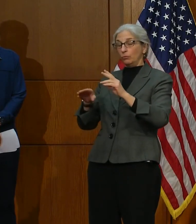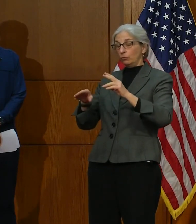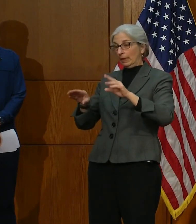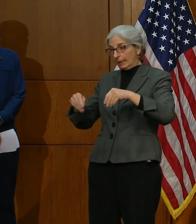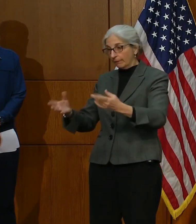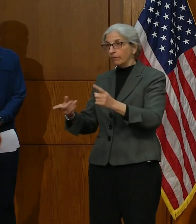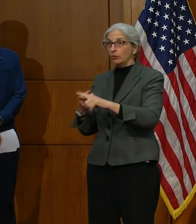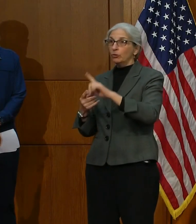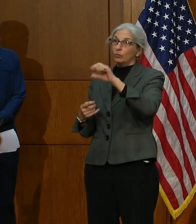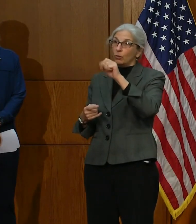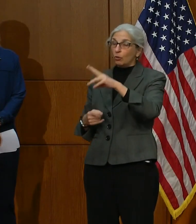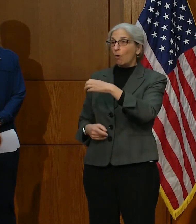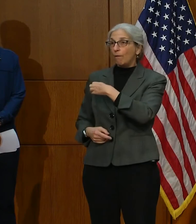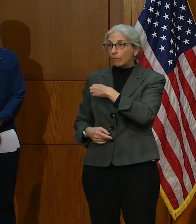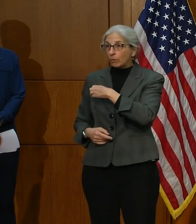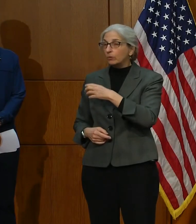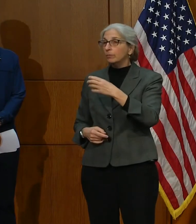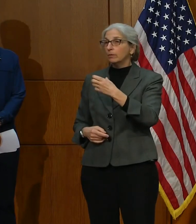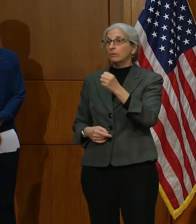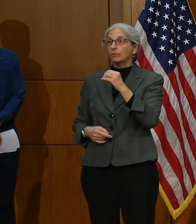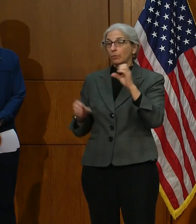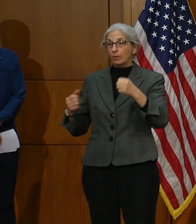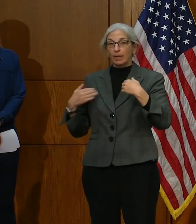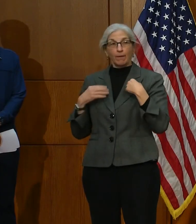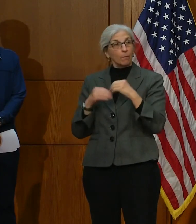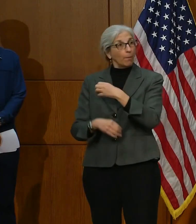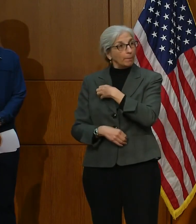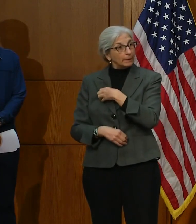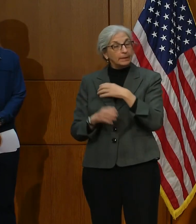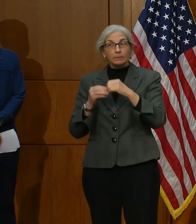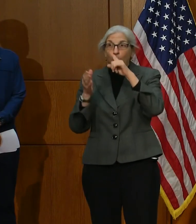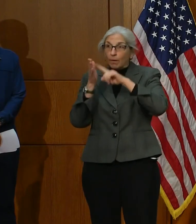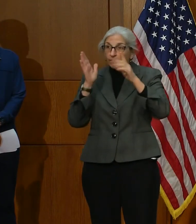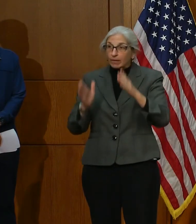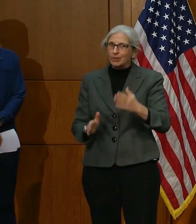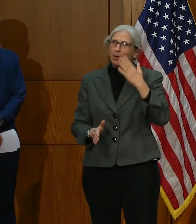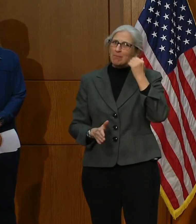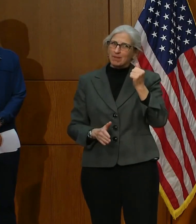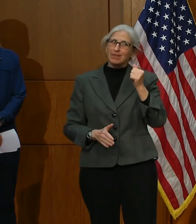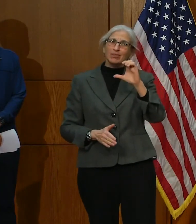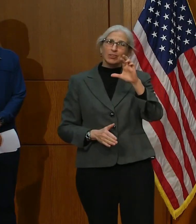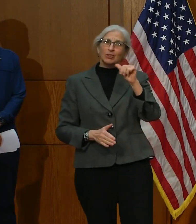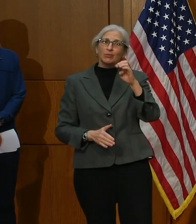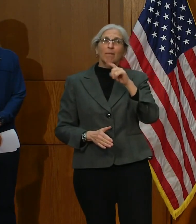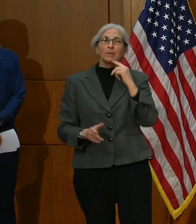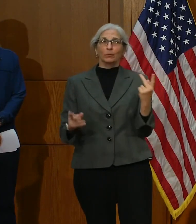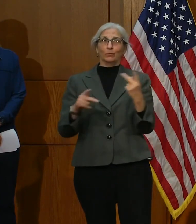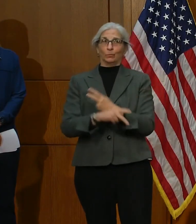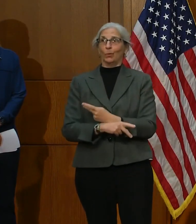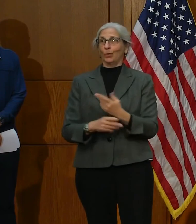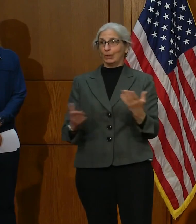BE MAY BE DIVERTED OR SENT TO LAW ENFORCEMENT AGENCIES TO GET MAYBE MORE POLICE OFFICERS, MORE INVESTIGATORS. AGAIN.